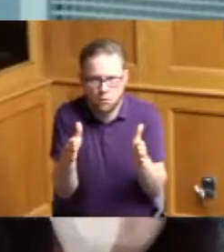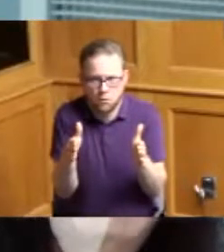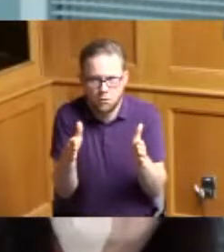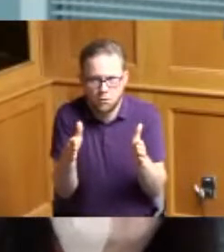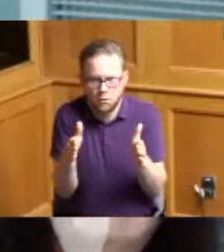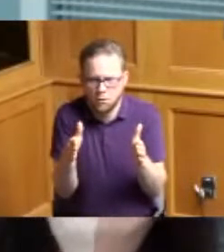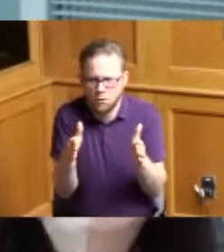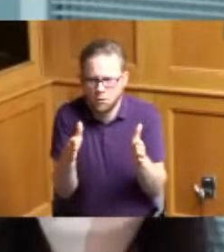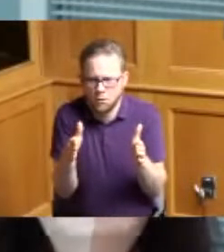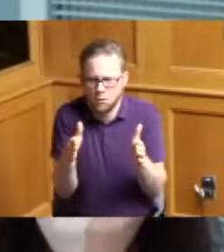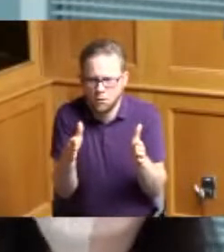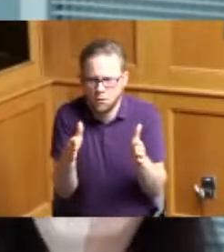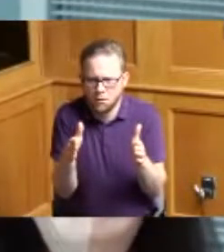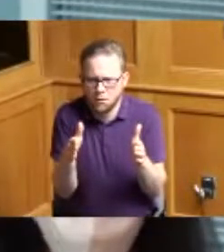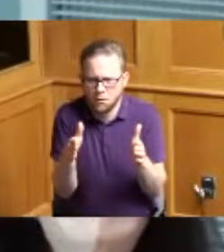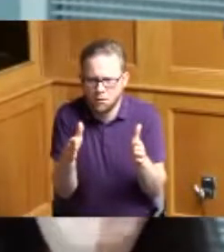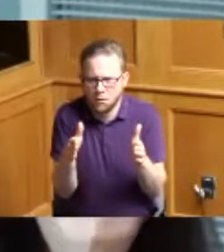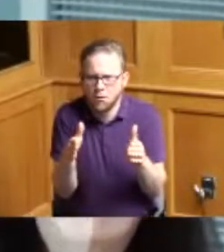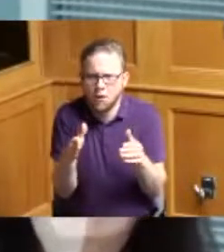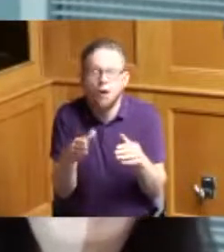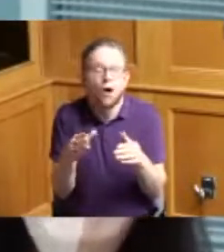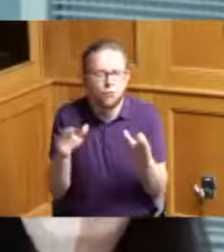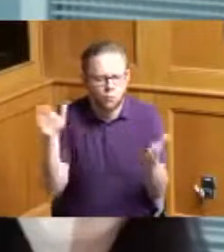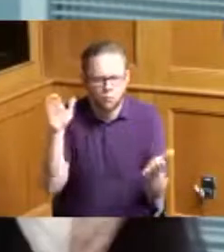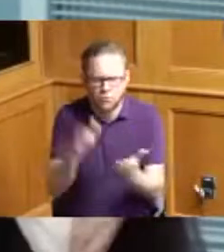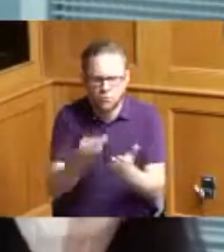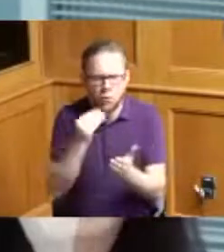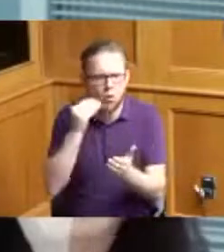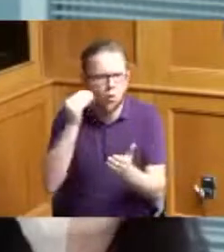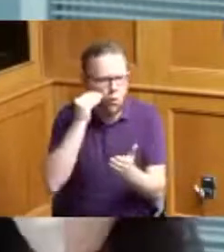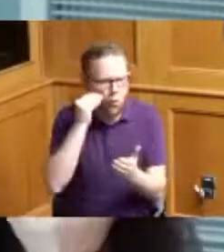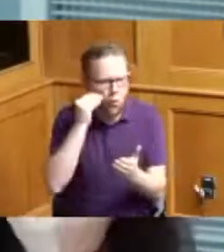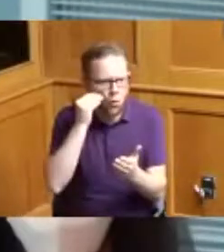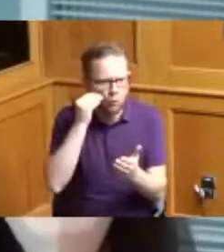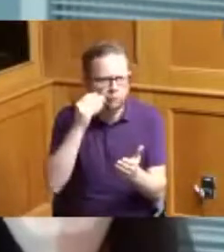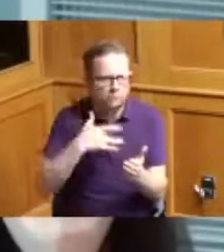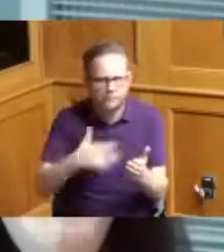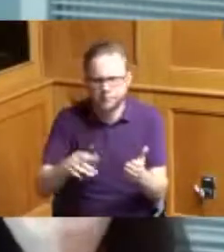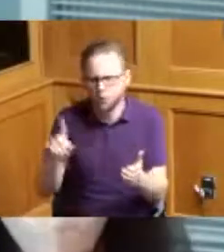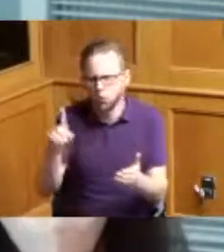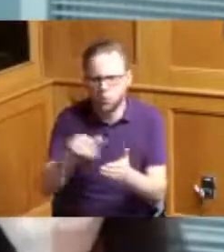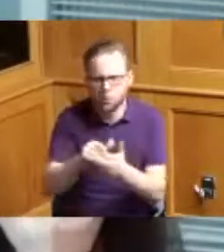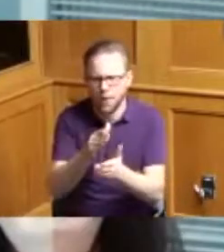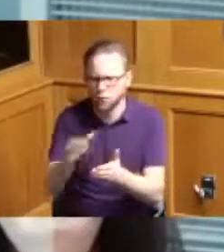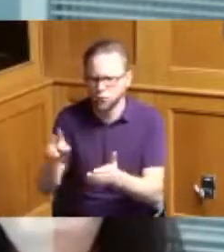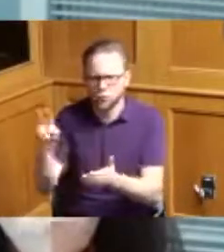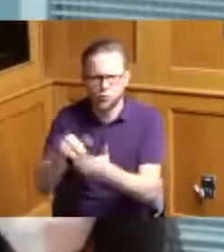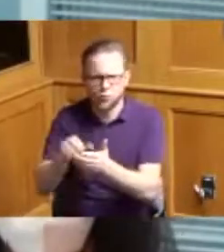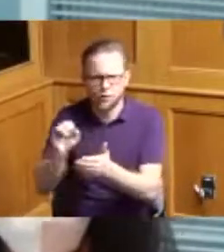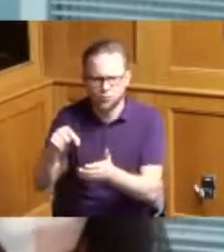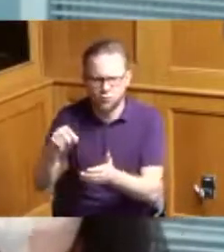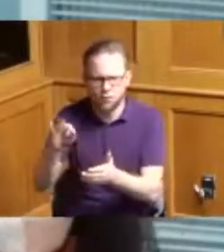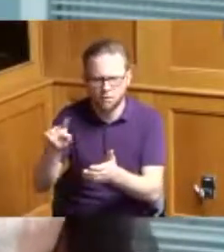that that would exist in old buildings so really like a I would say it's not even a one bedroom